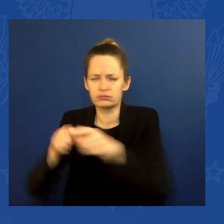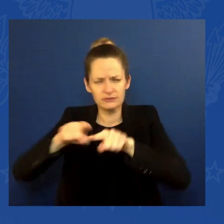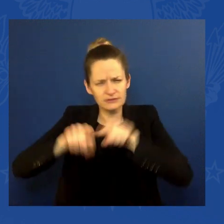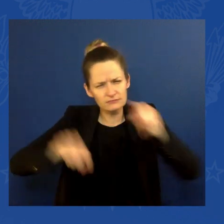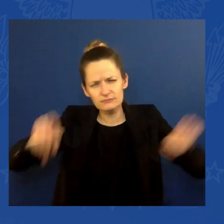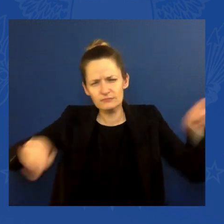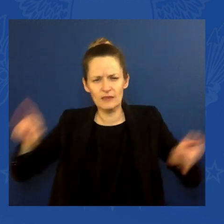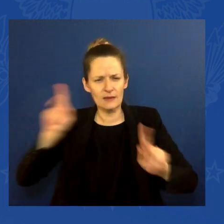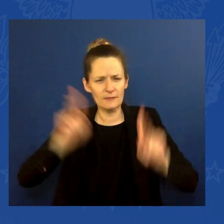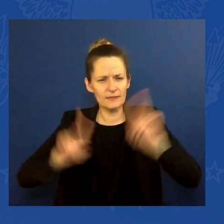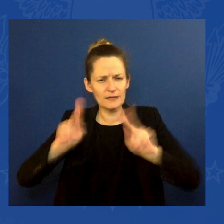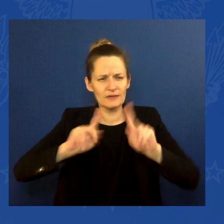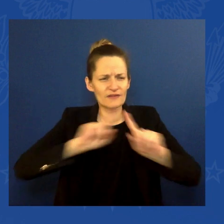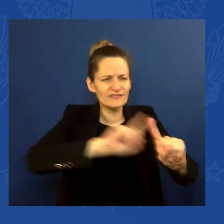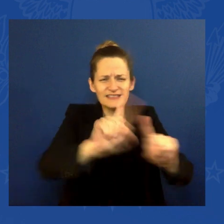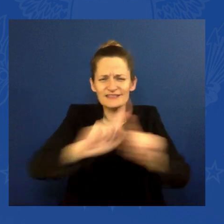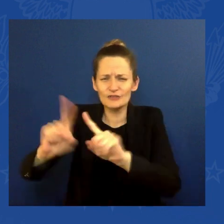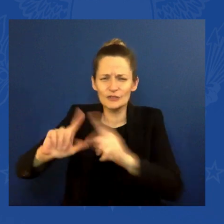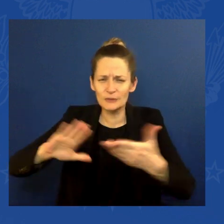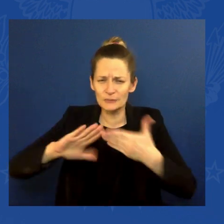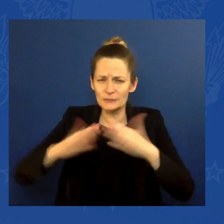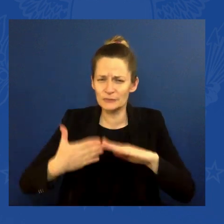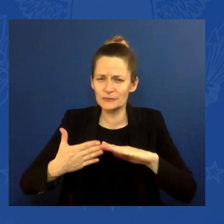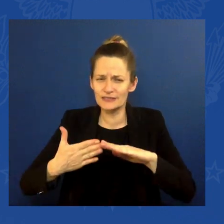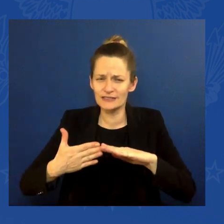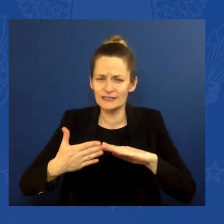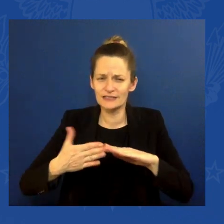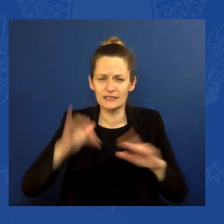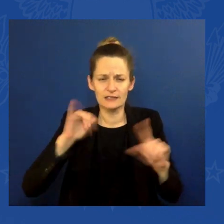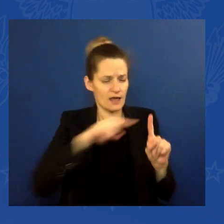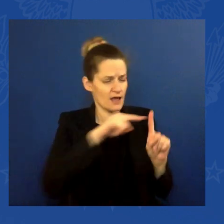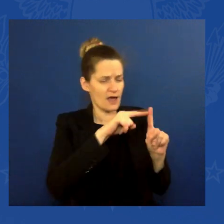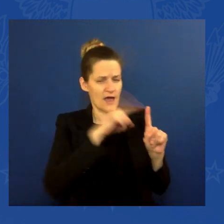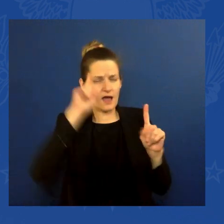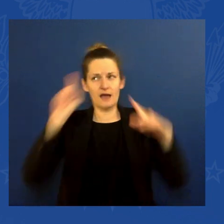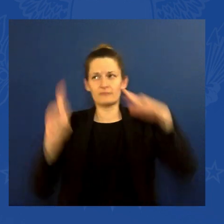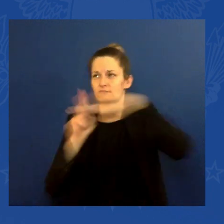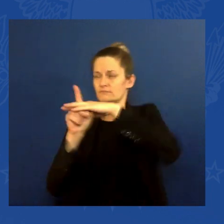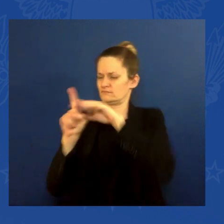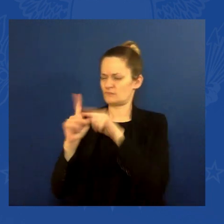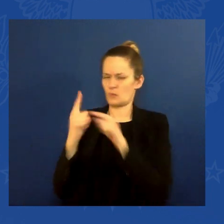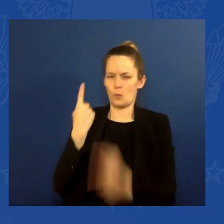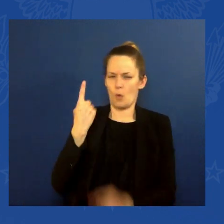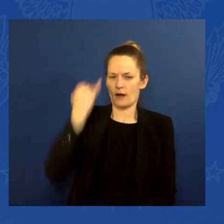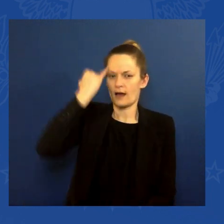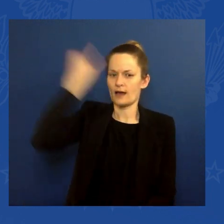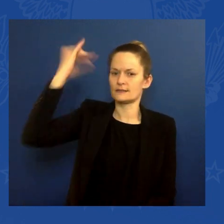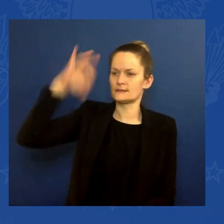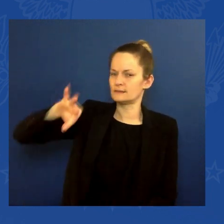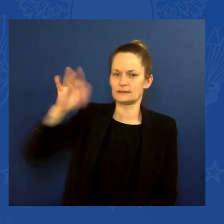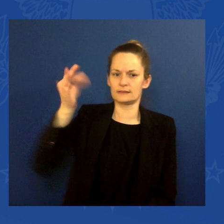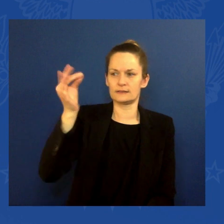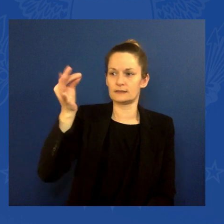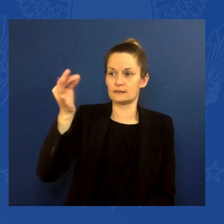with a spark of passion and compassion. And it grew and grew ever since. A proud tradition of my hometown